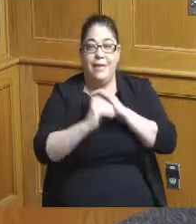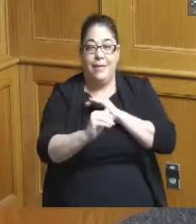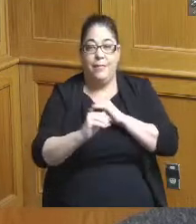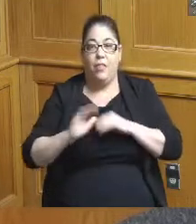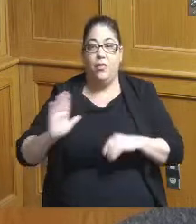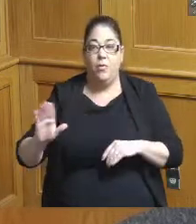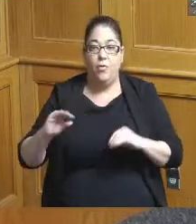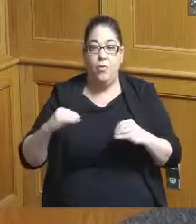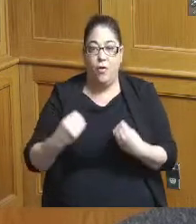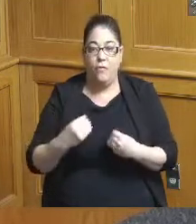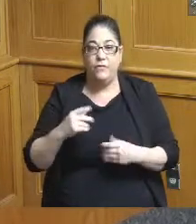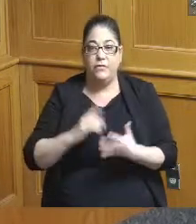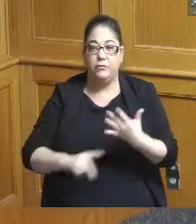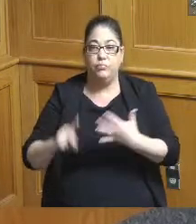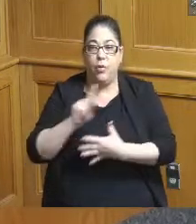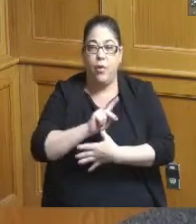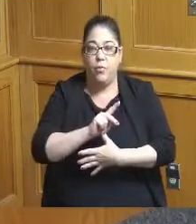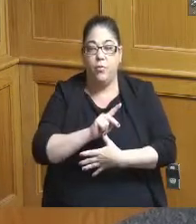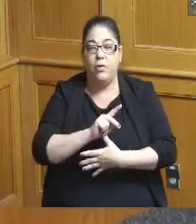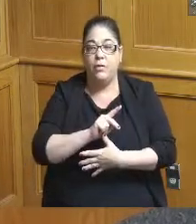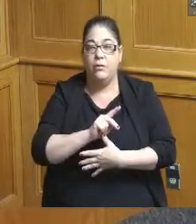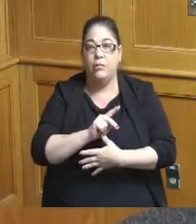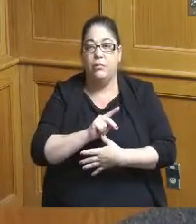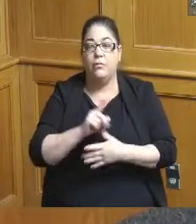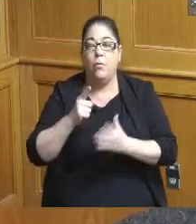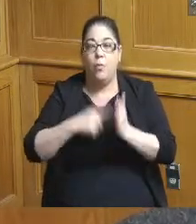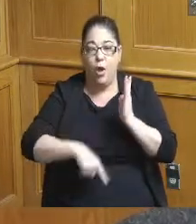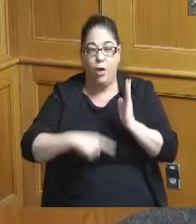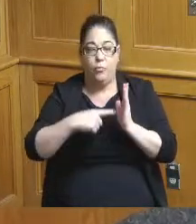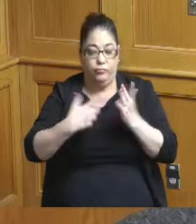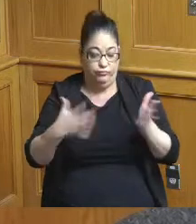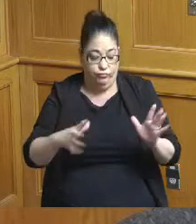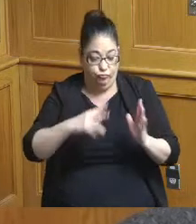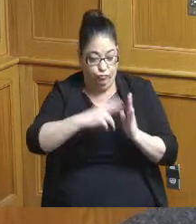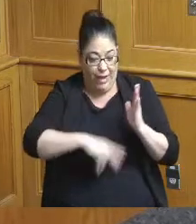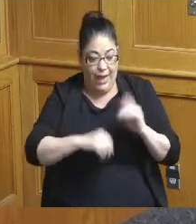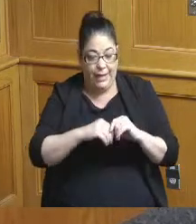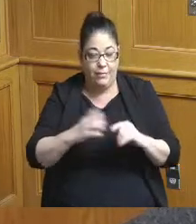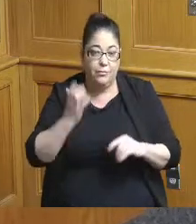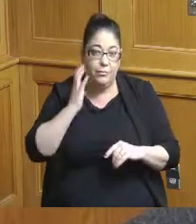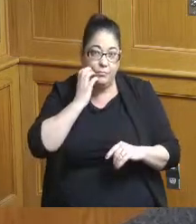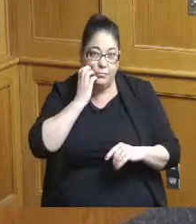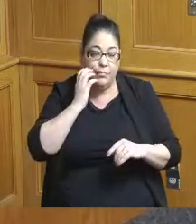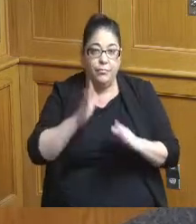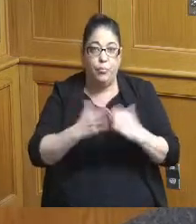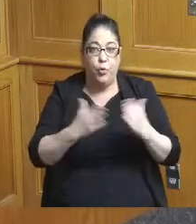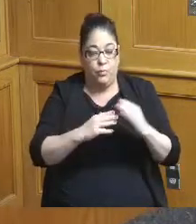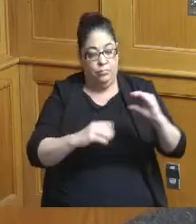that you indicate from what you've read in here where you'd like to have some change and then we